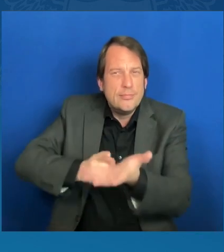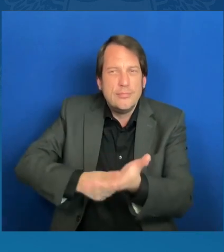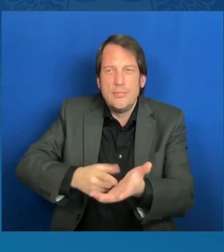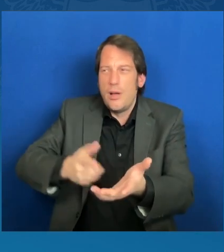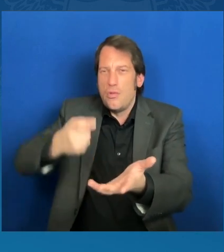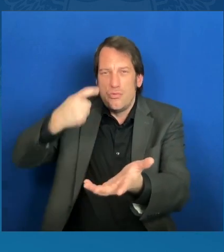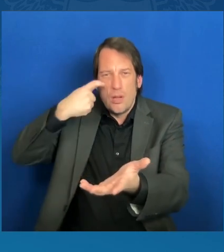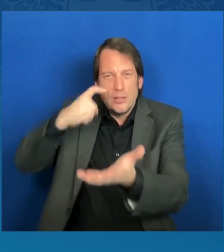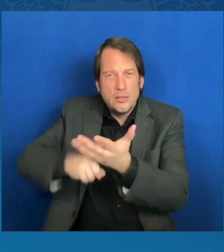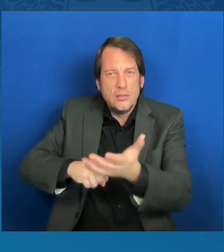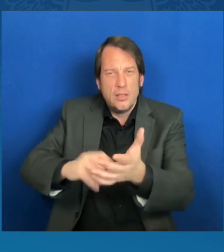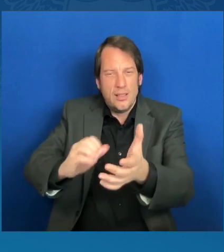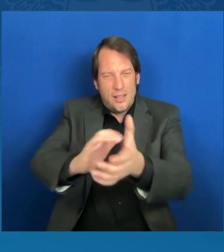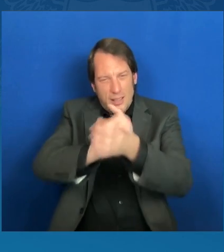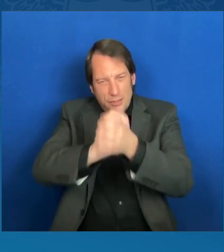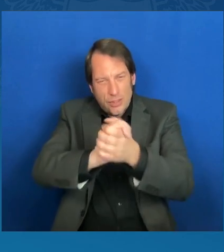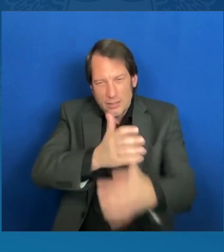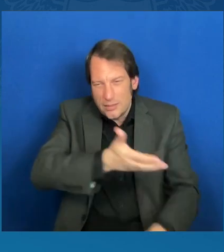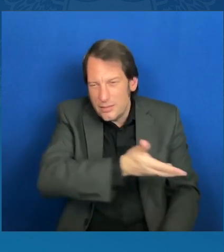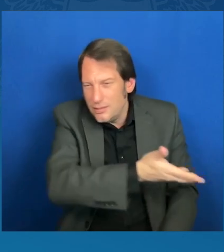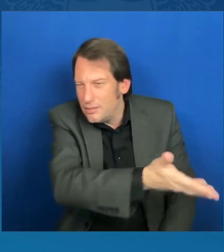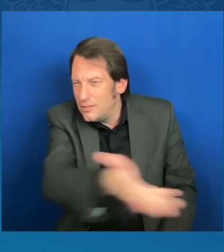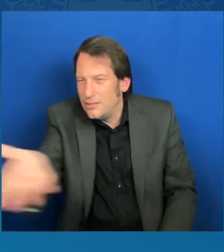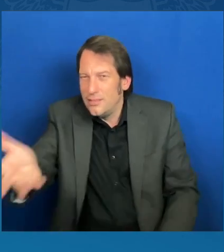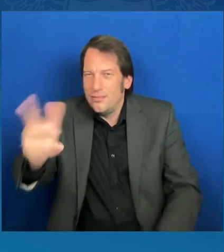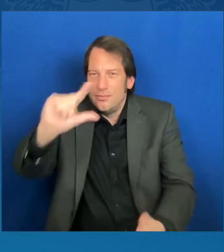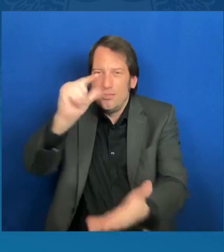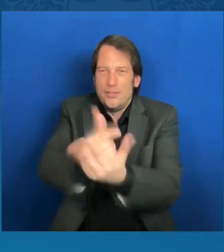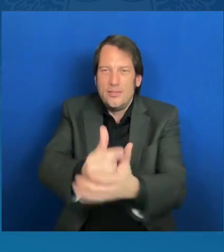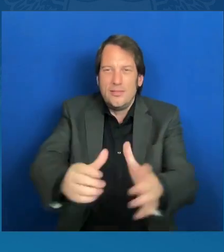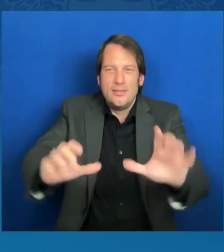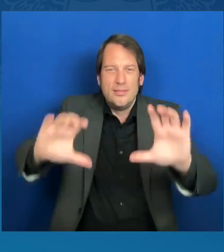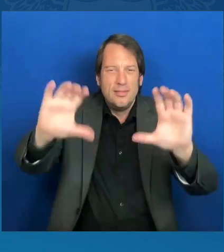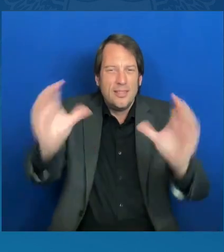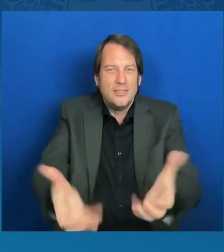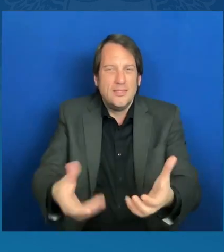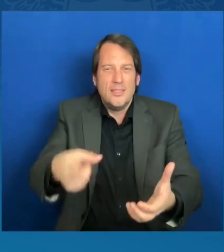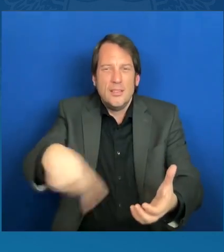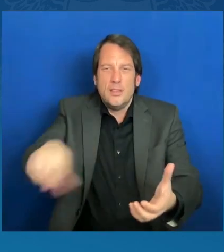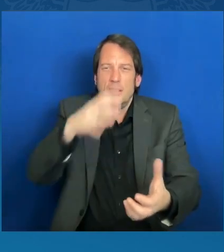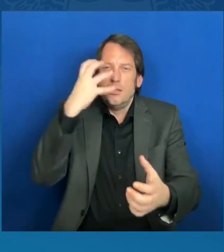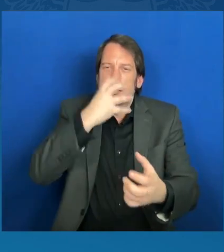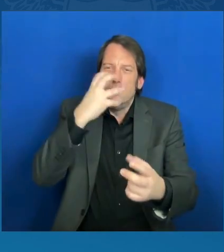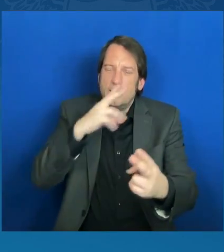of this most extraordinary initiative. Congratulations, everyone.